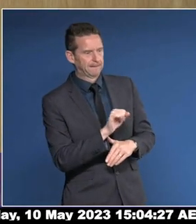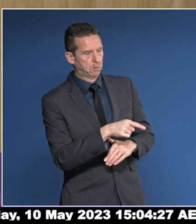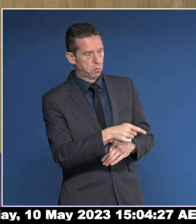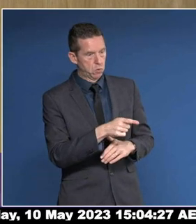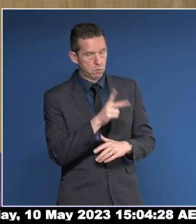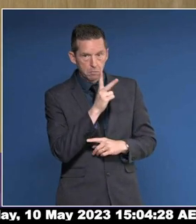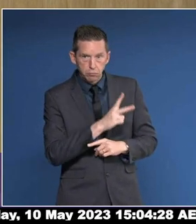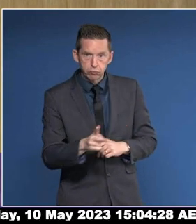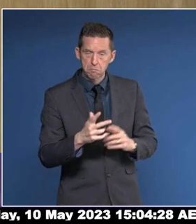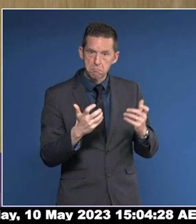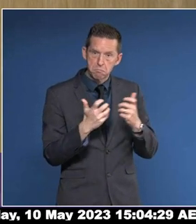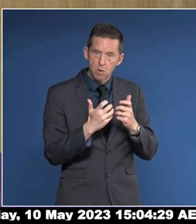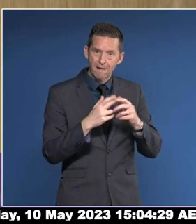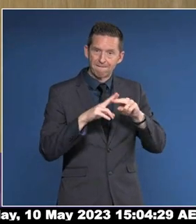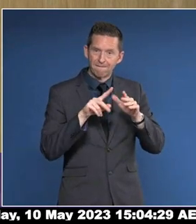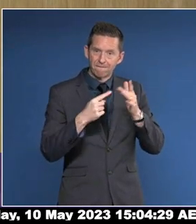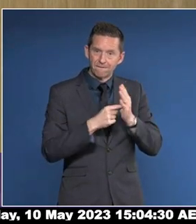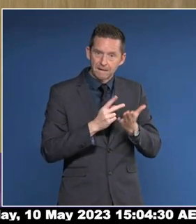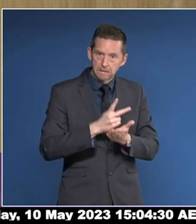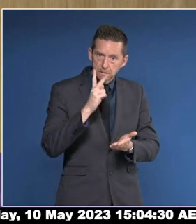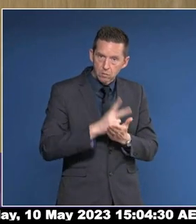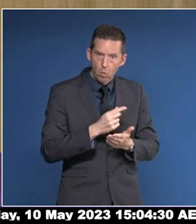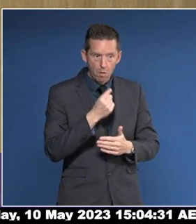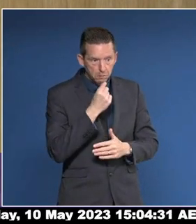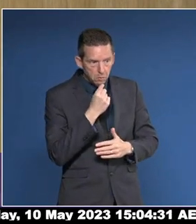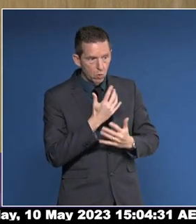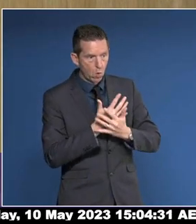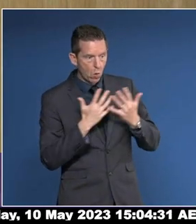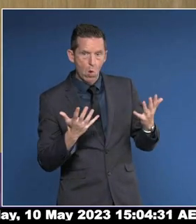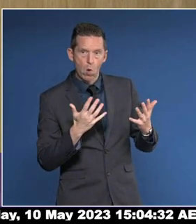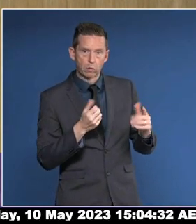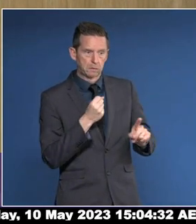those and how they impact on the child's life. I can't comment in detail about particular cases.